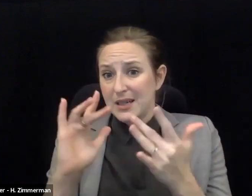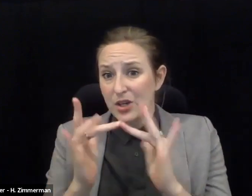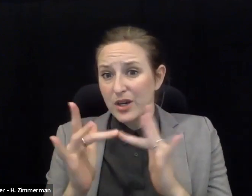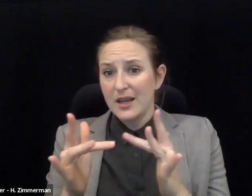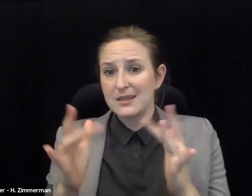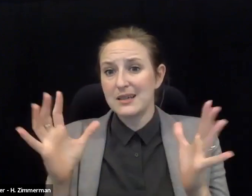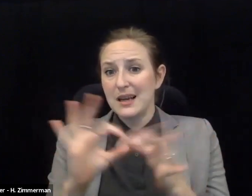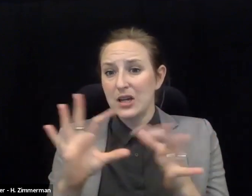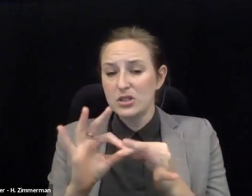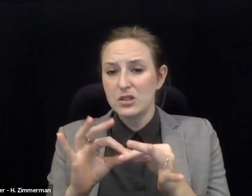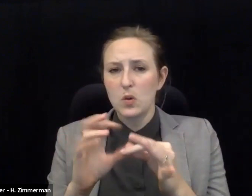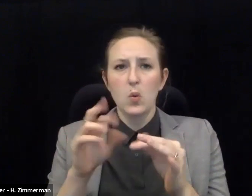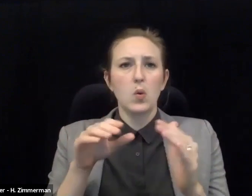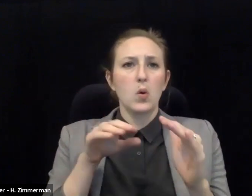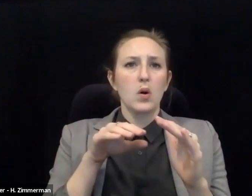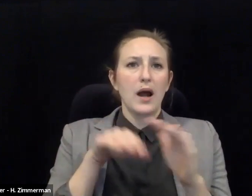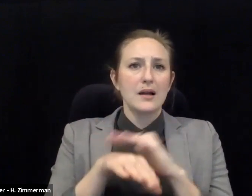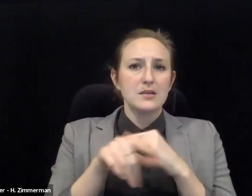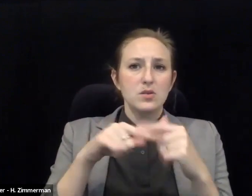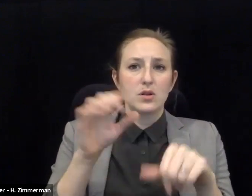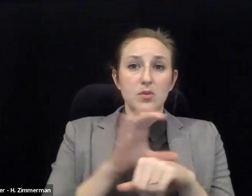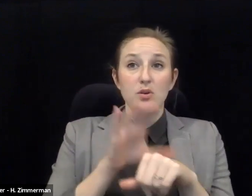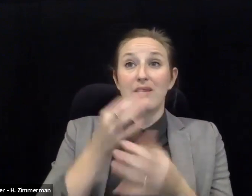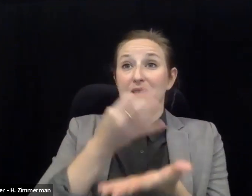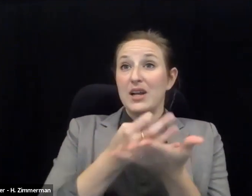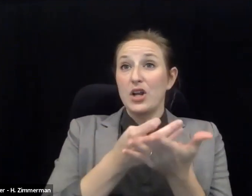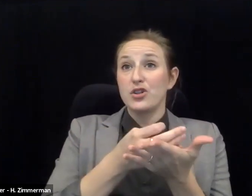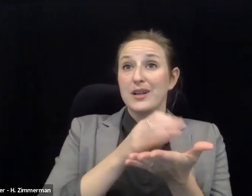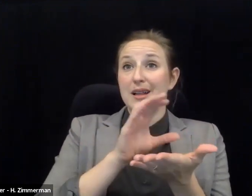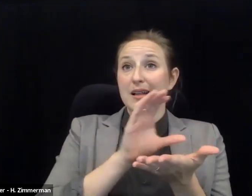or computer access financial aid can be one source that that programs.